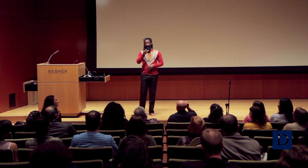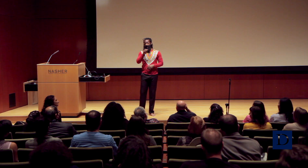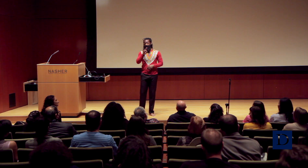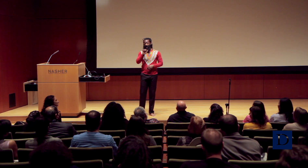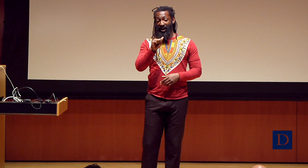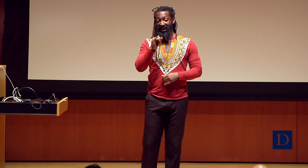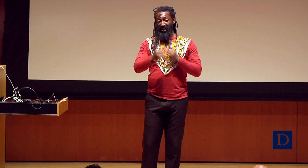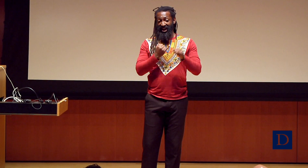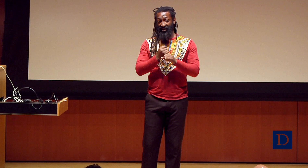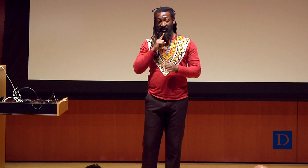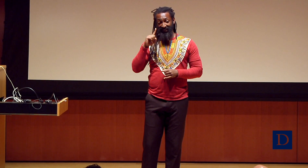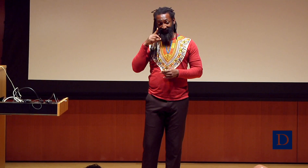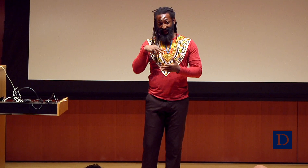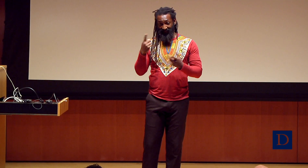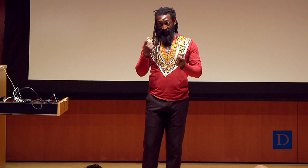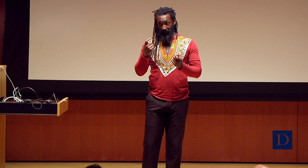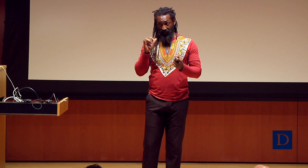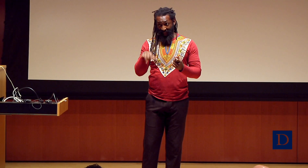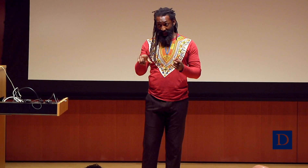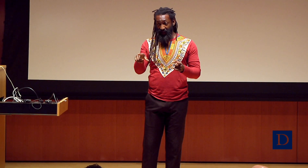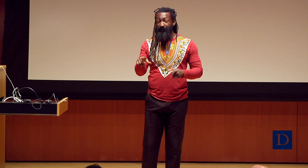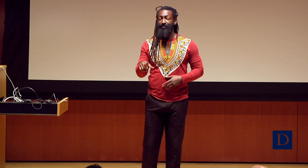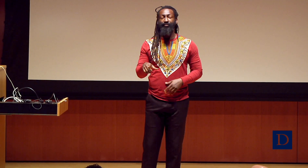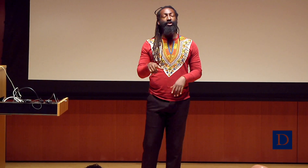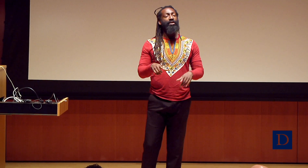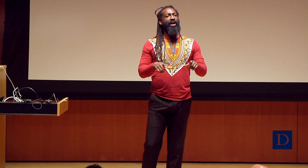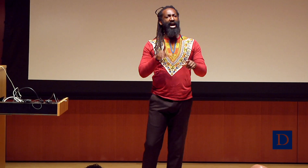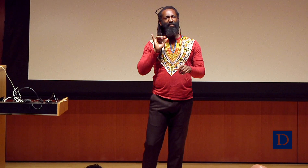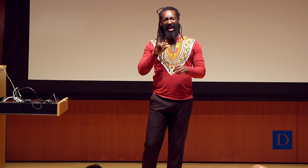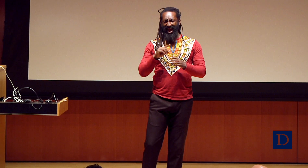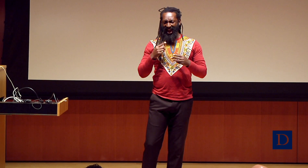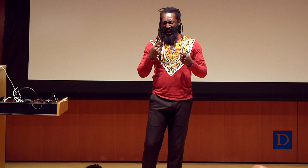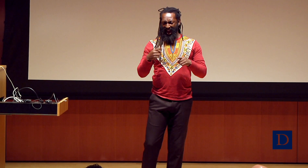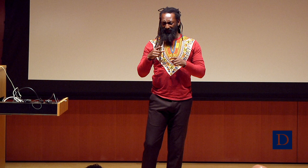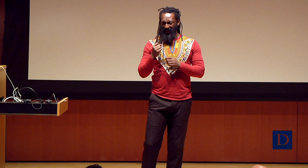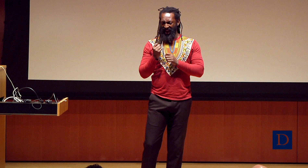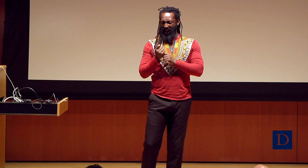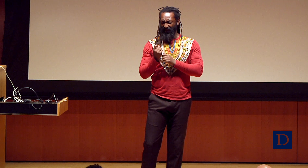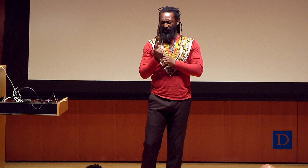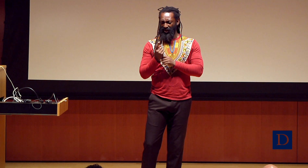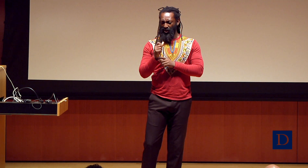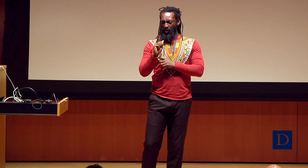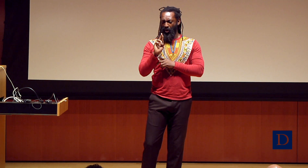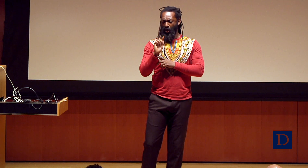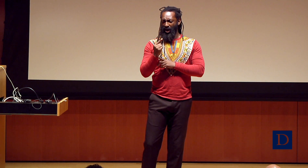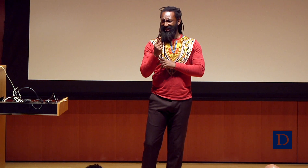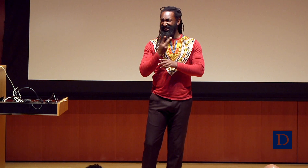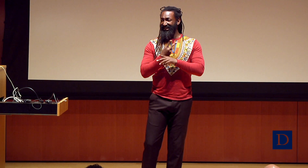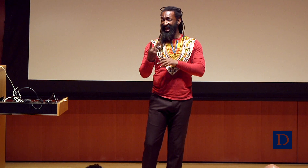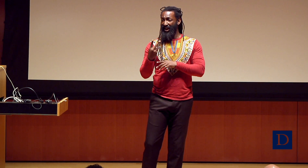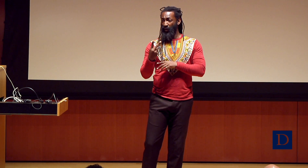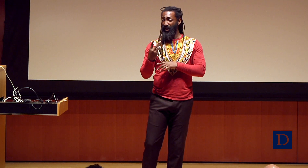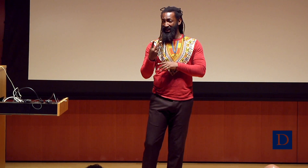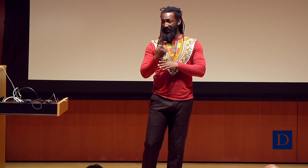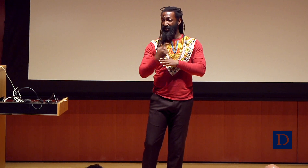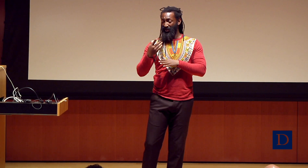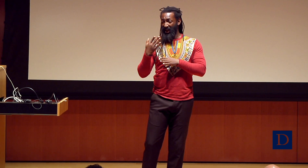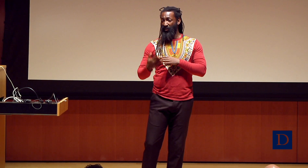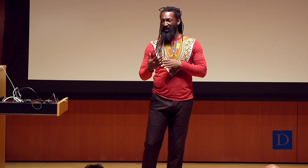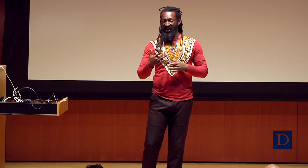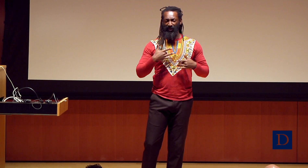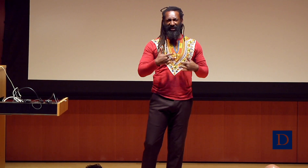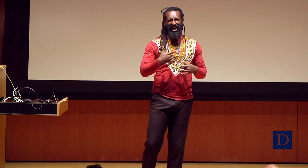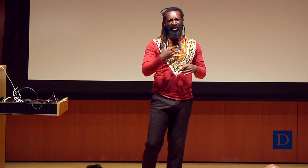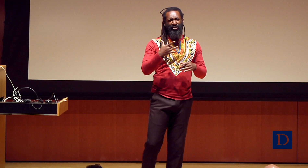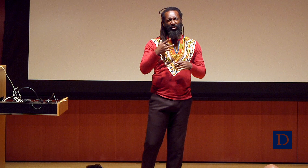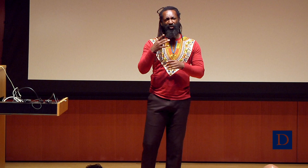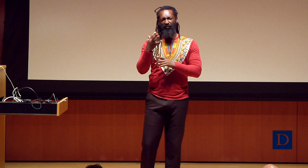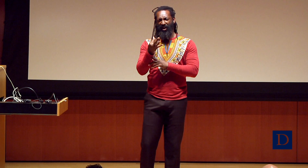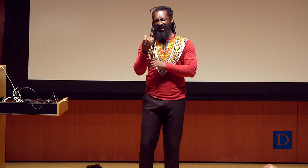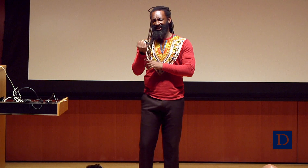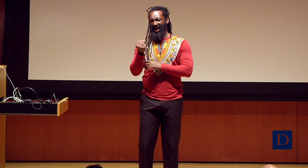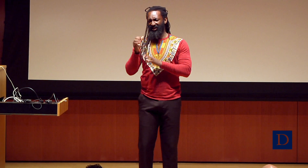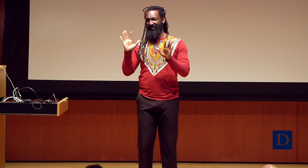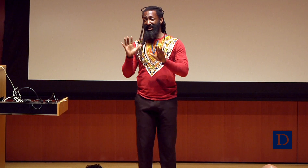It’s the Bay Area International Deaf Dance Festival. It happens annually during the second week of August, that weekend.